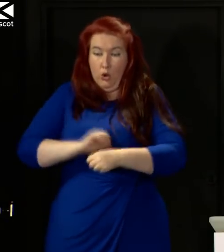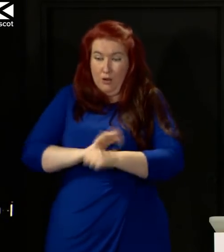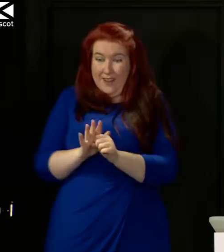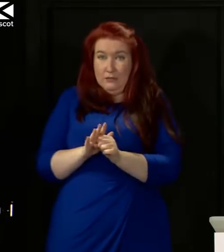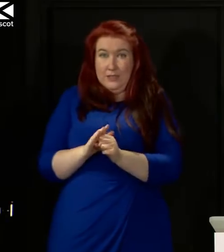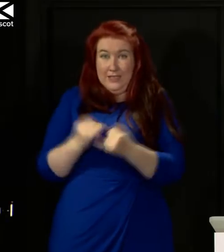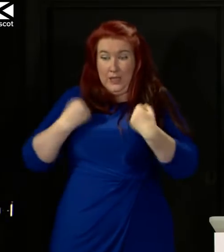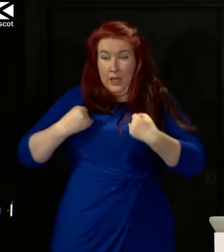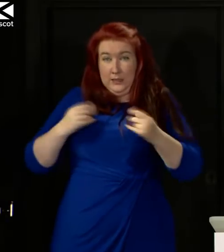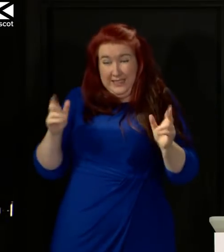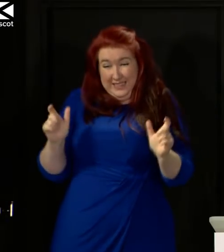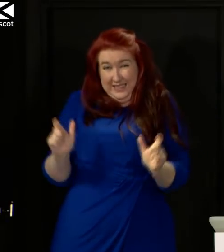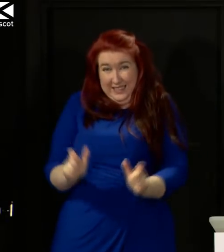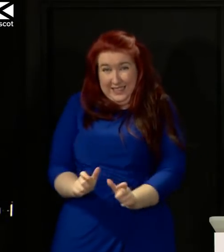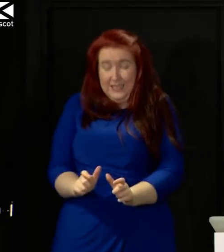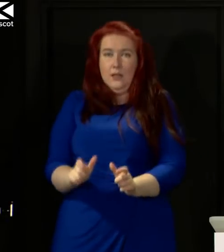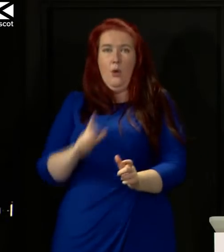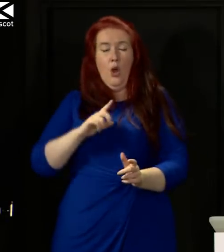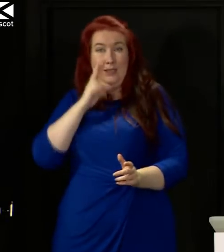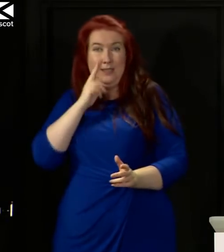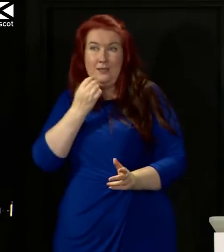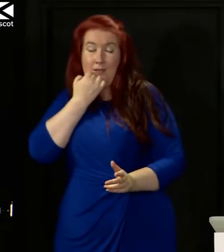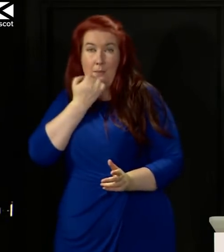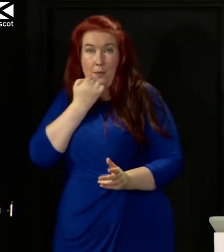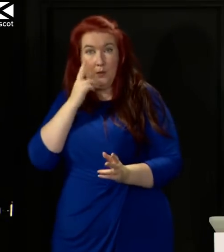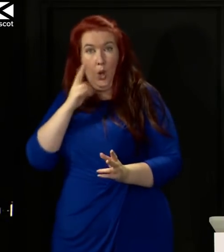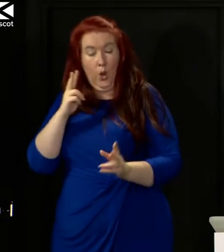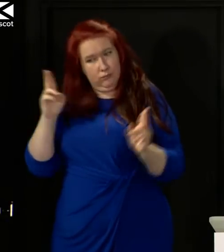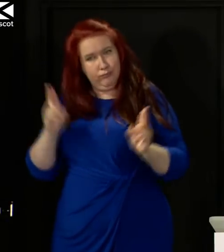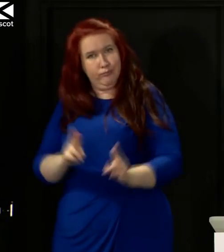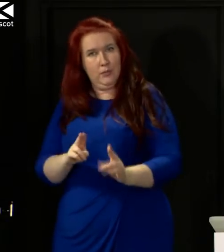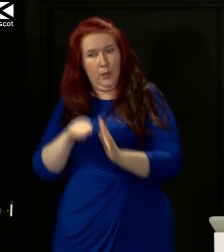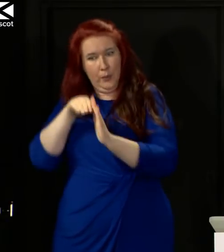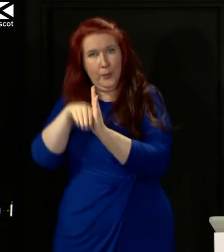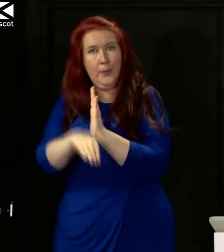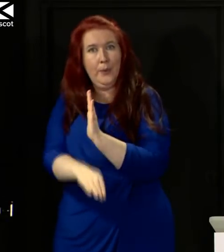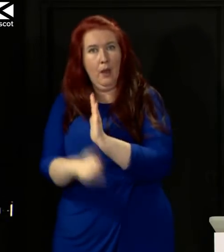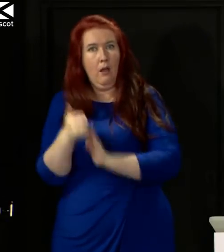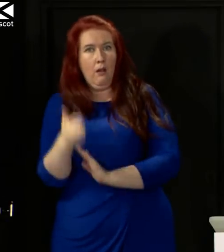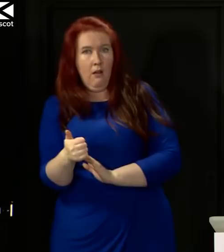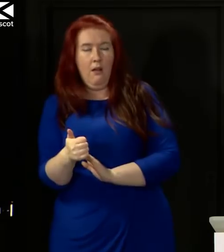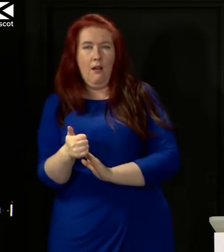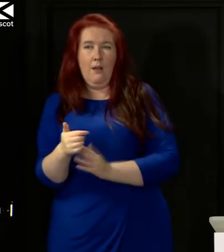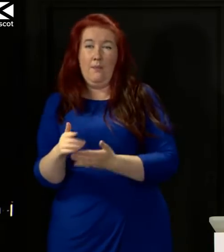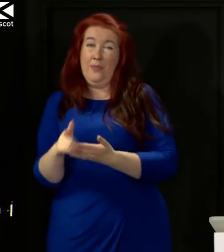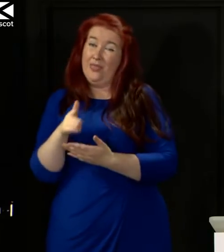again in the figures I reported today - is an essential foundation for the sustainable